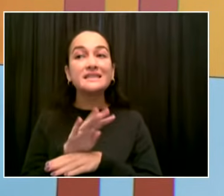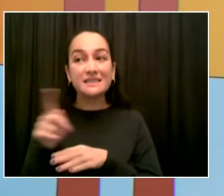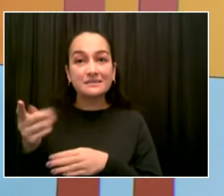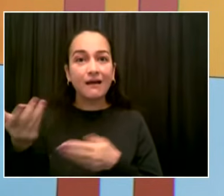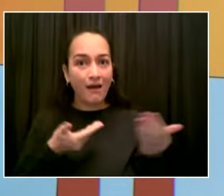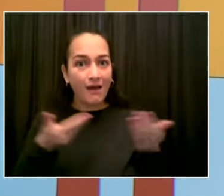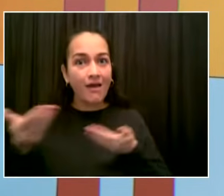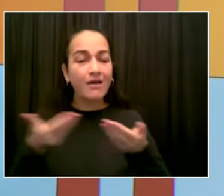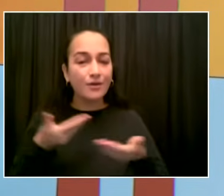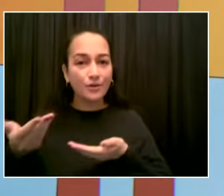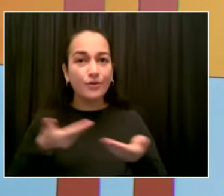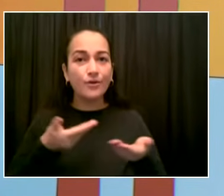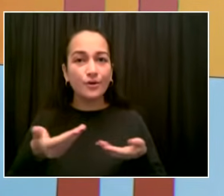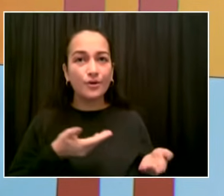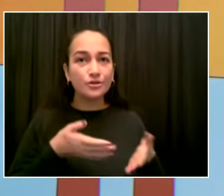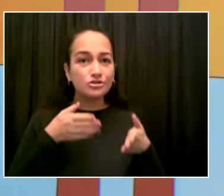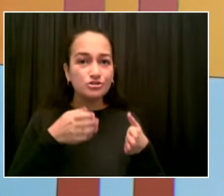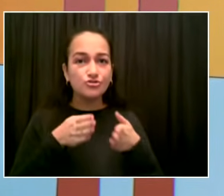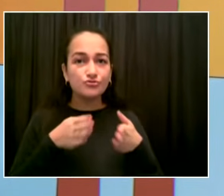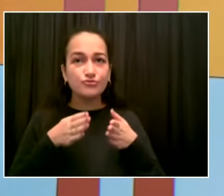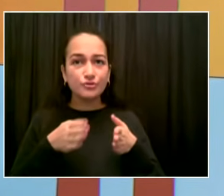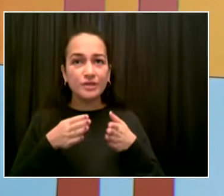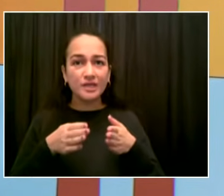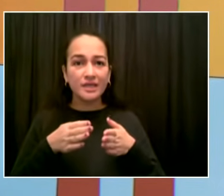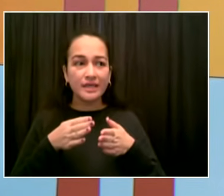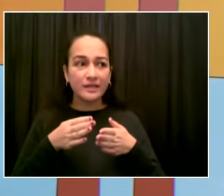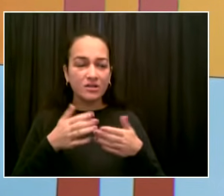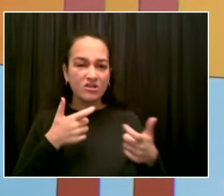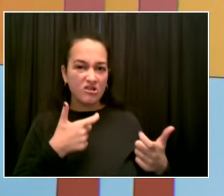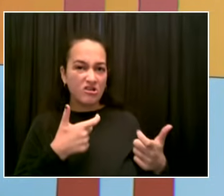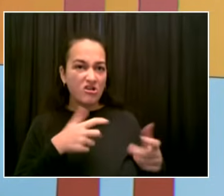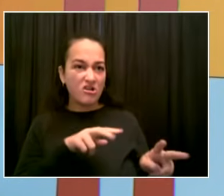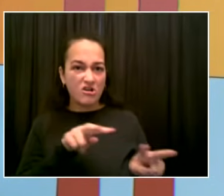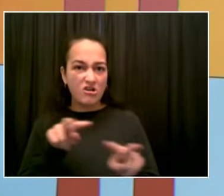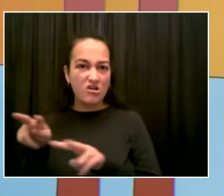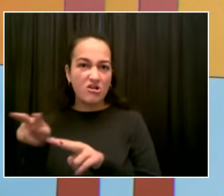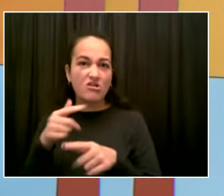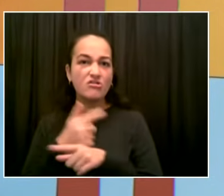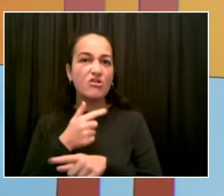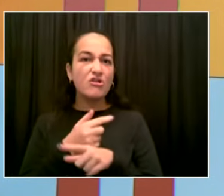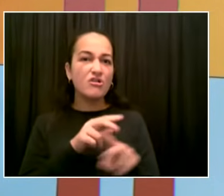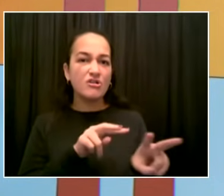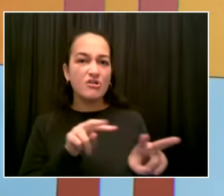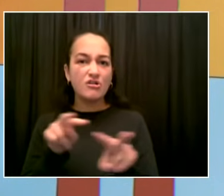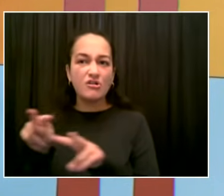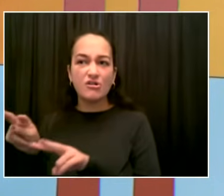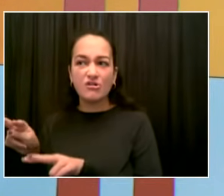TO HELP RESIDENTS. SO WHY DID YOU NOT CREATE EMERGENCY BUS LANES AS THE CITY DID